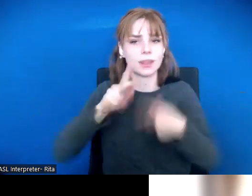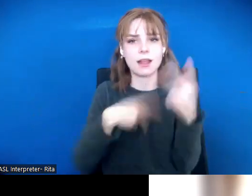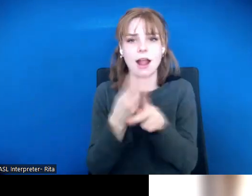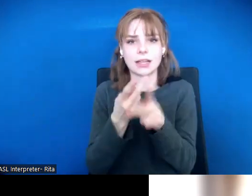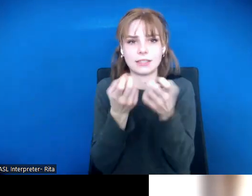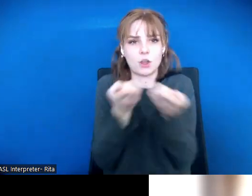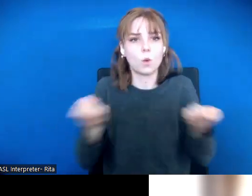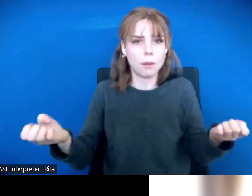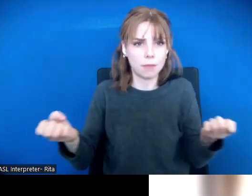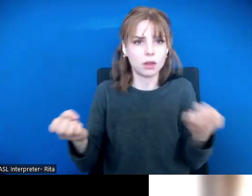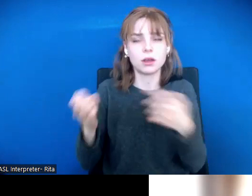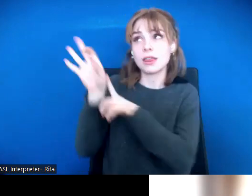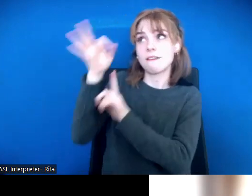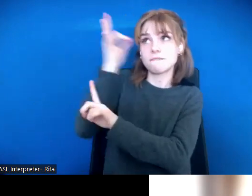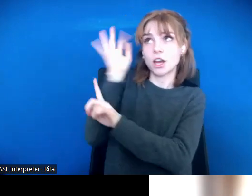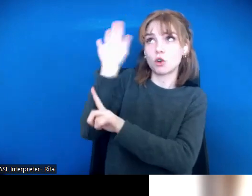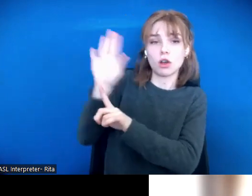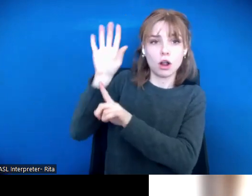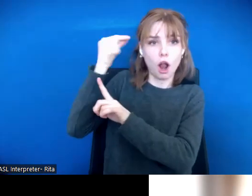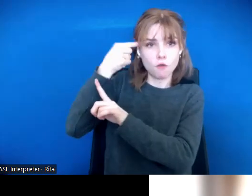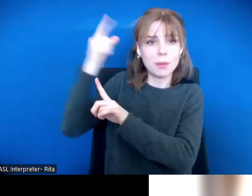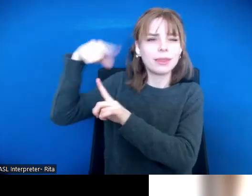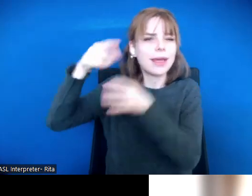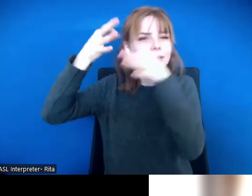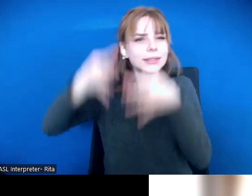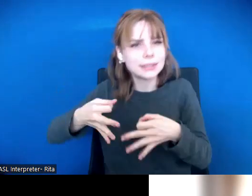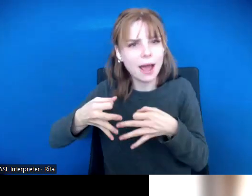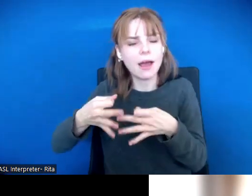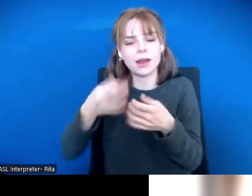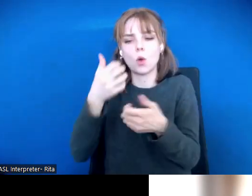Absolutely. We try to stock as many different types of devices as possible.